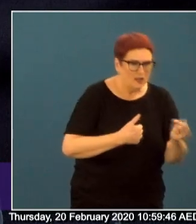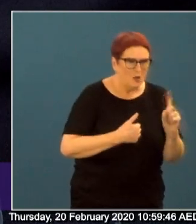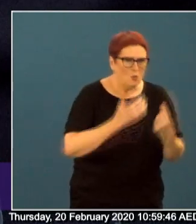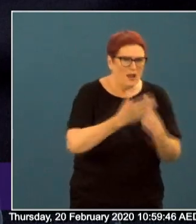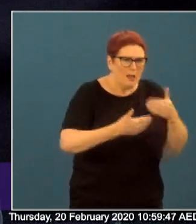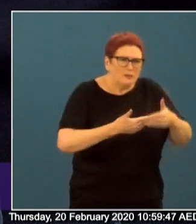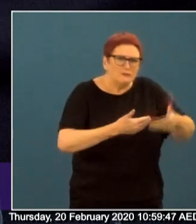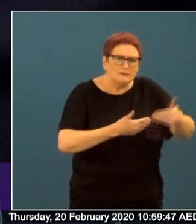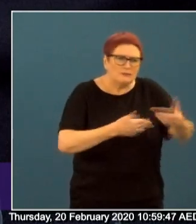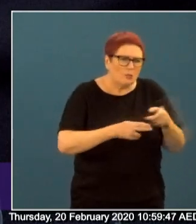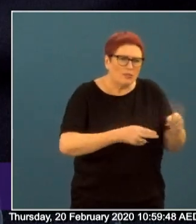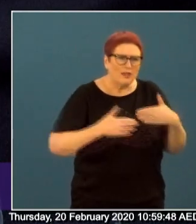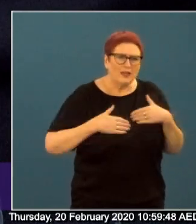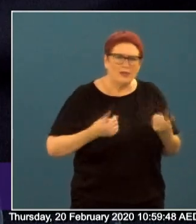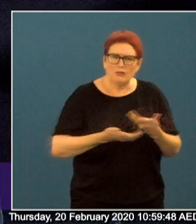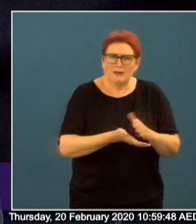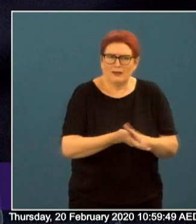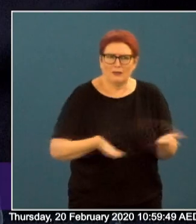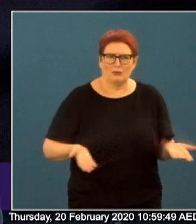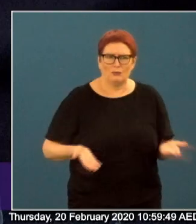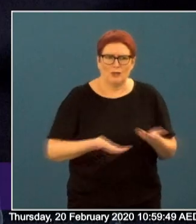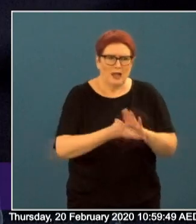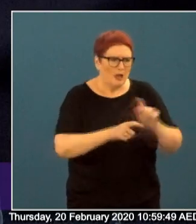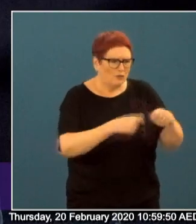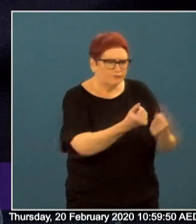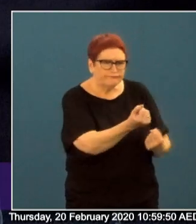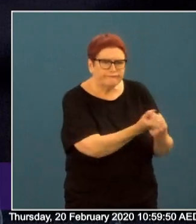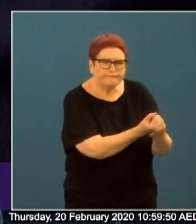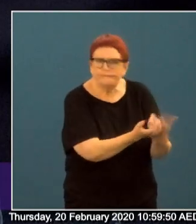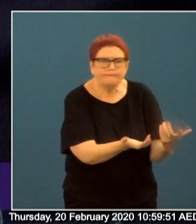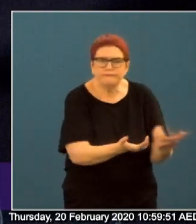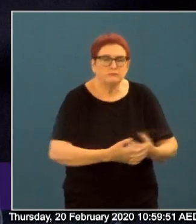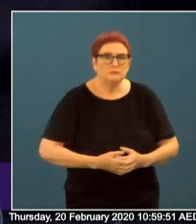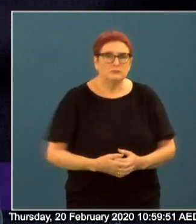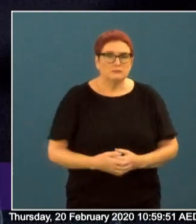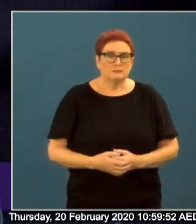in terms of how we might treat quite a large prevalence now in schools,